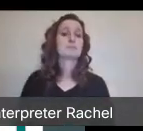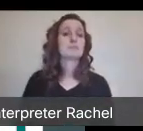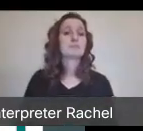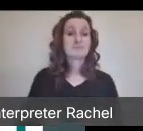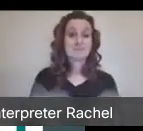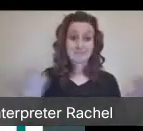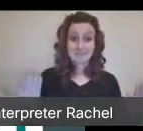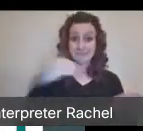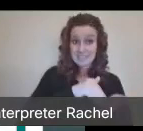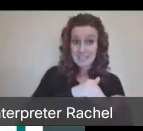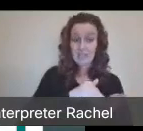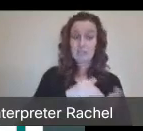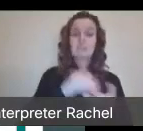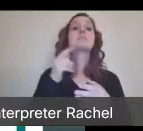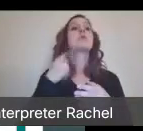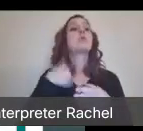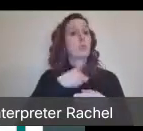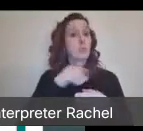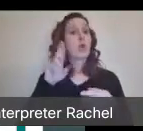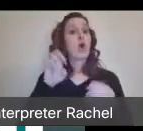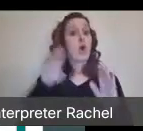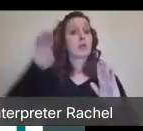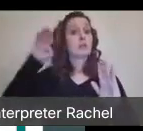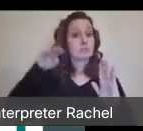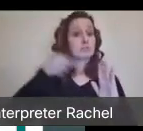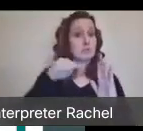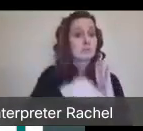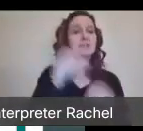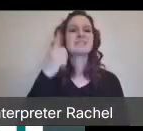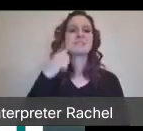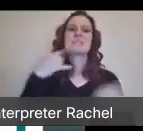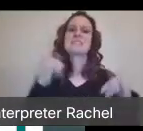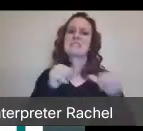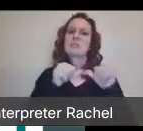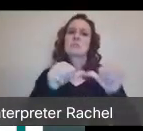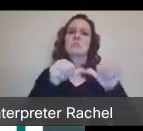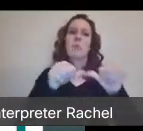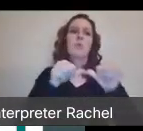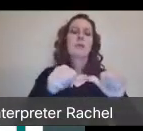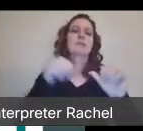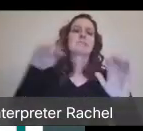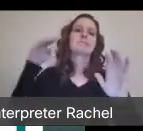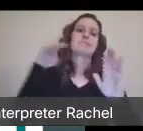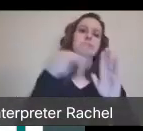moving in the right direction but we still have a ways to go before we're down into that phase